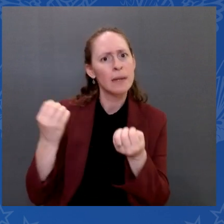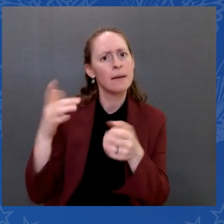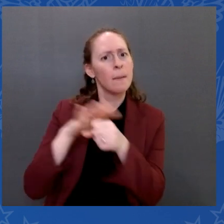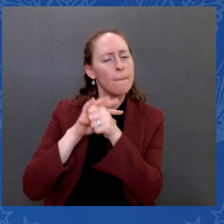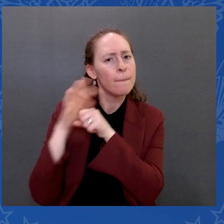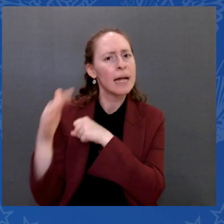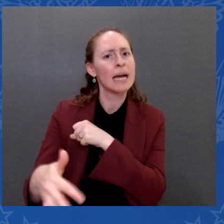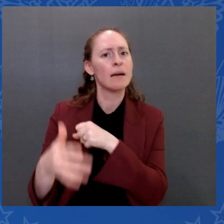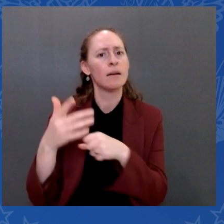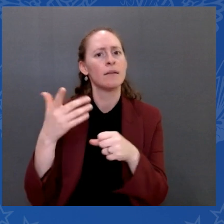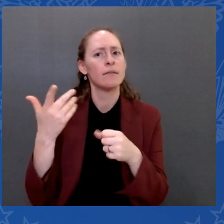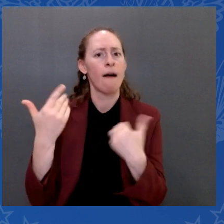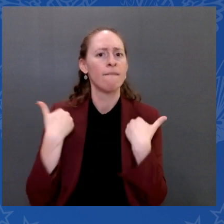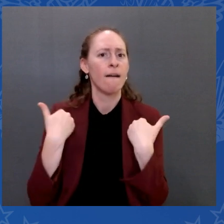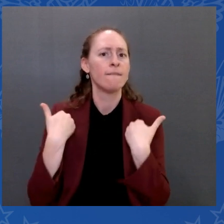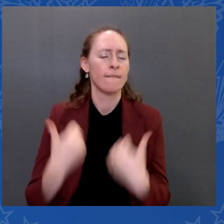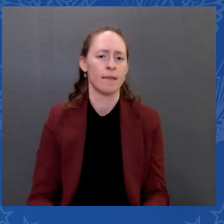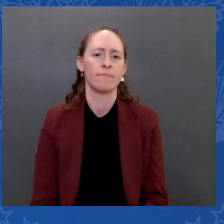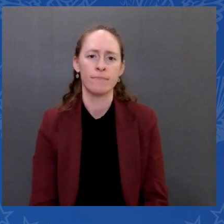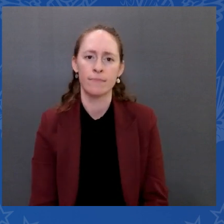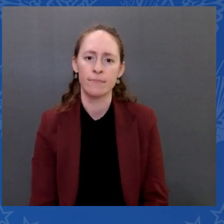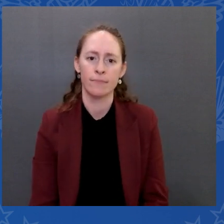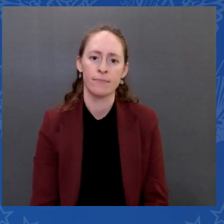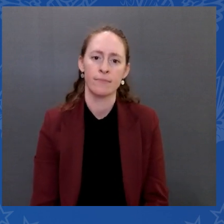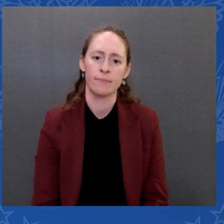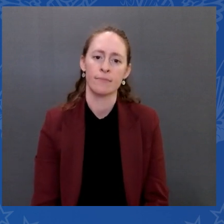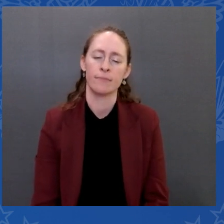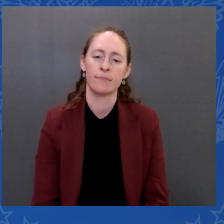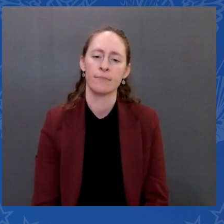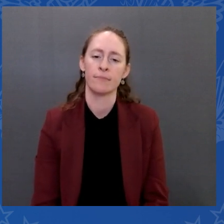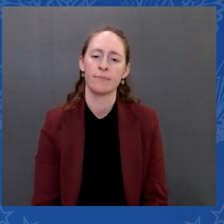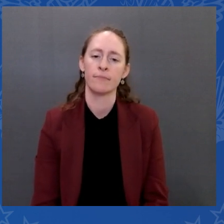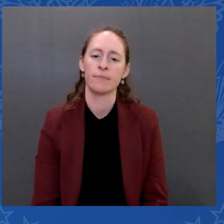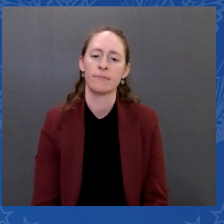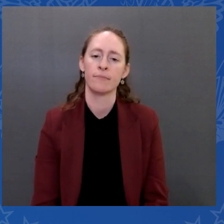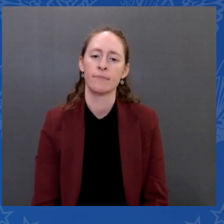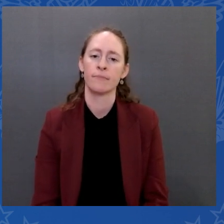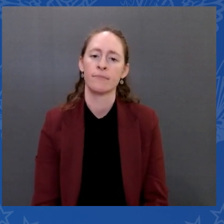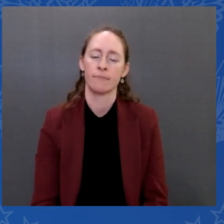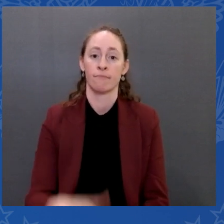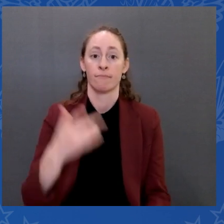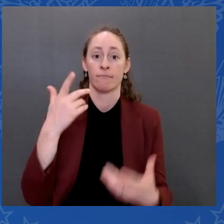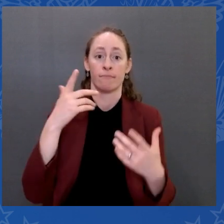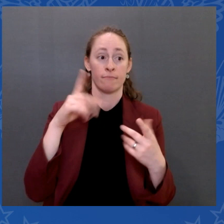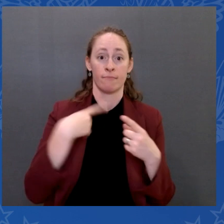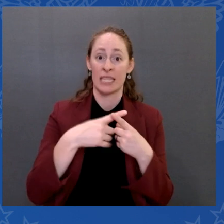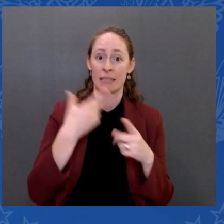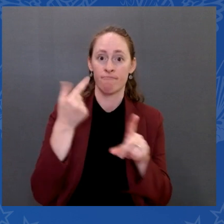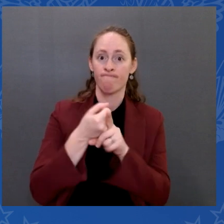to go on for some time. Investment is needed. And as Secretary Raimondo mentioned, the particular types of chips that we use --